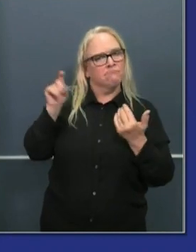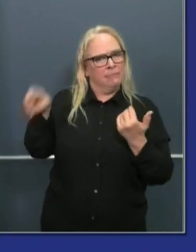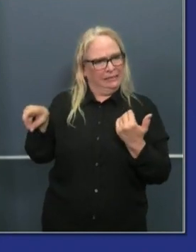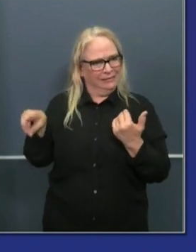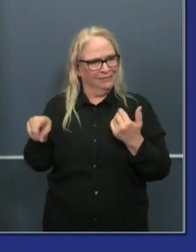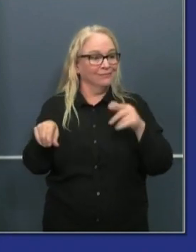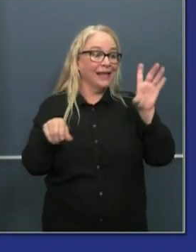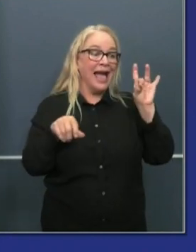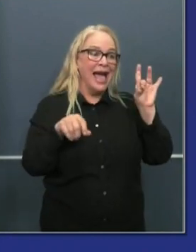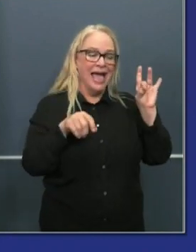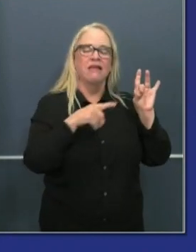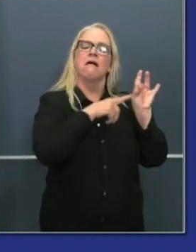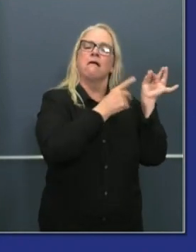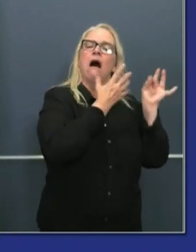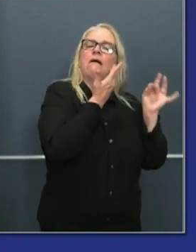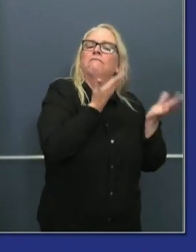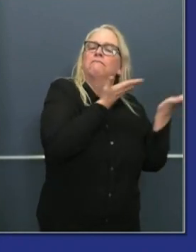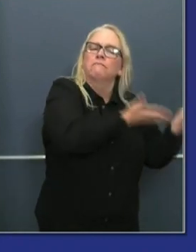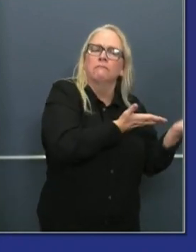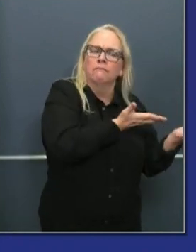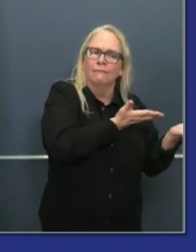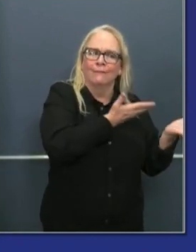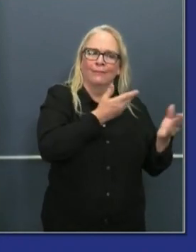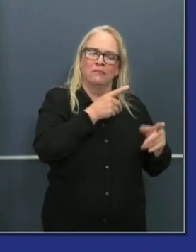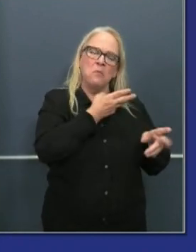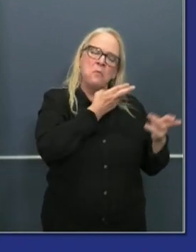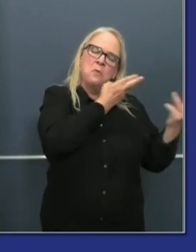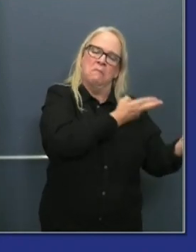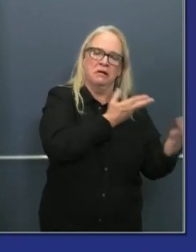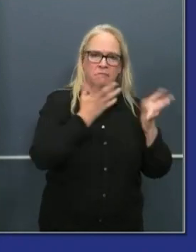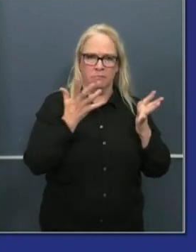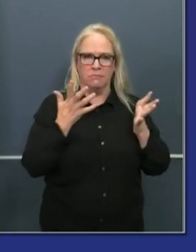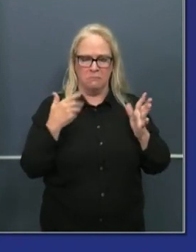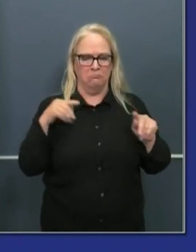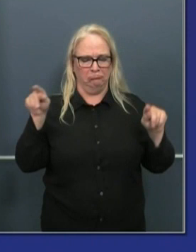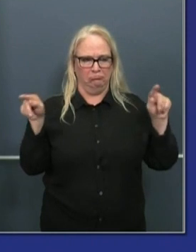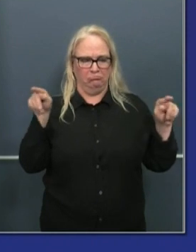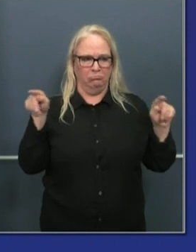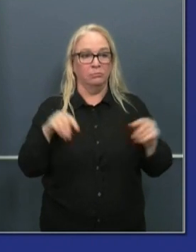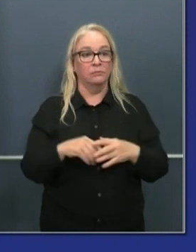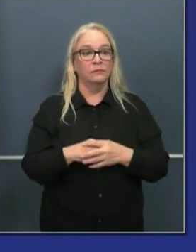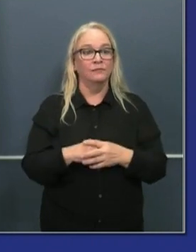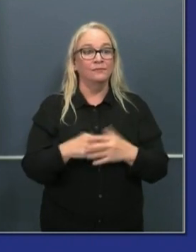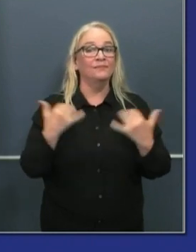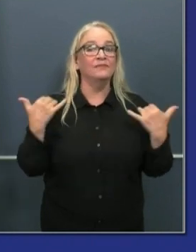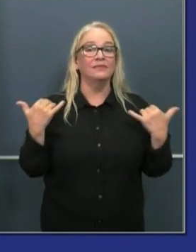WE HAD RECOMMENDED FOR AN ADDITIONAL NUMBER OF COUNTIES, SEVEN ADDITIONAL COUNTIES, SO A TOTAL OF 15 COUNTIES WE ORIGINALLY MANDATED OR